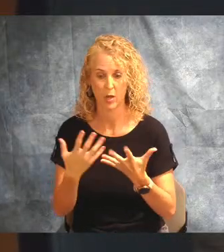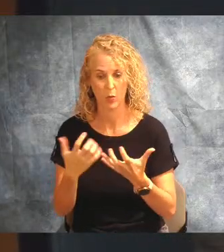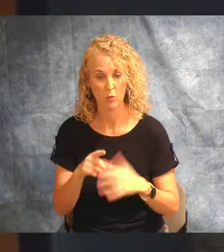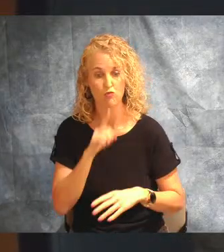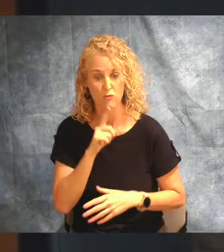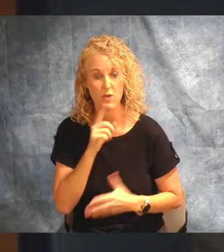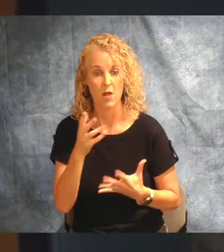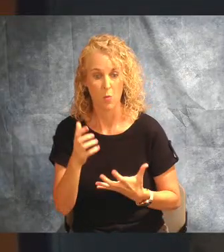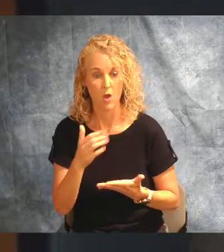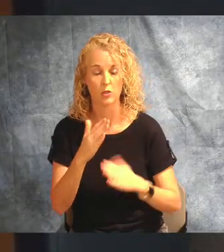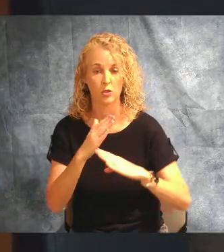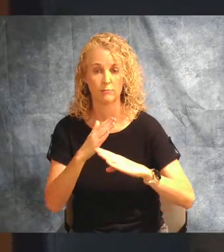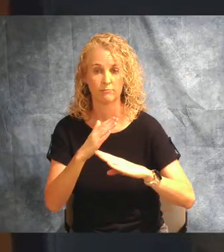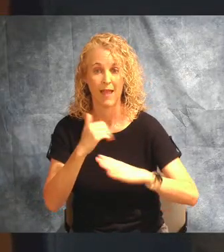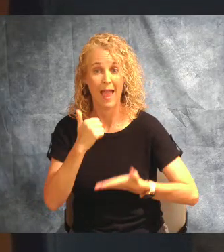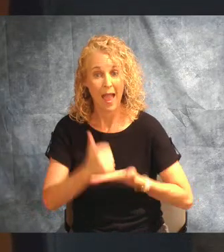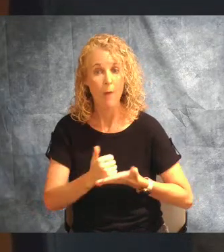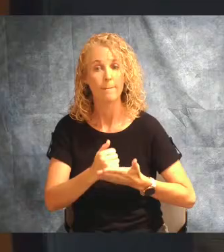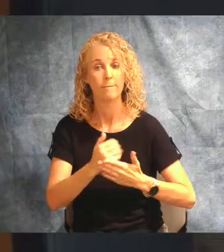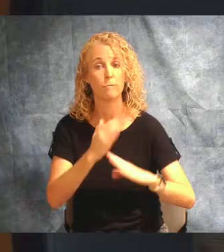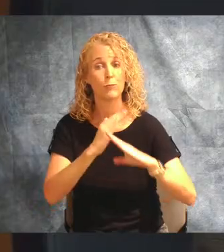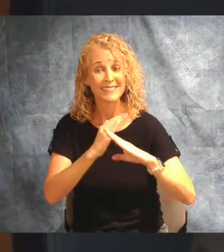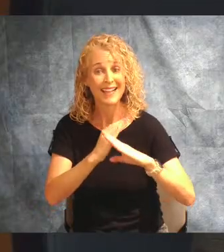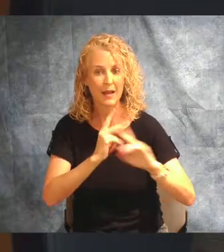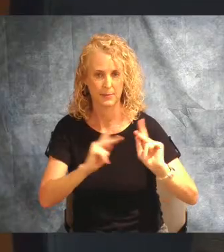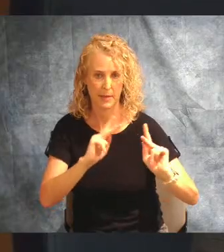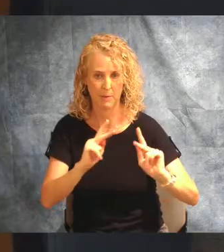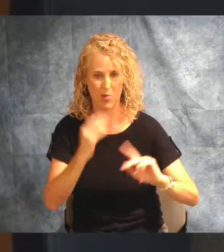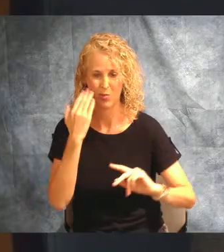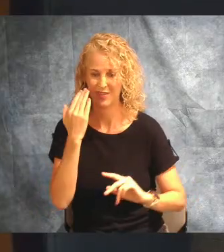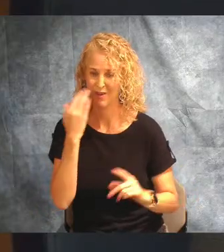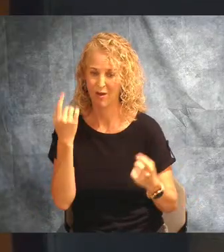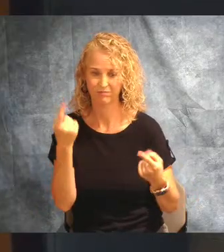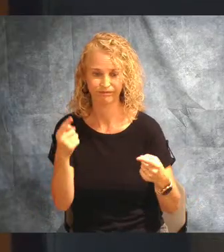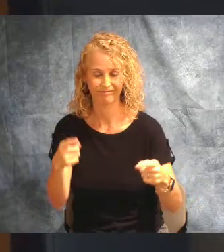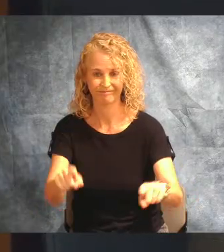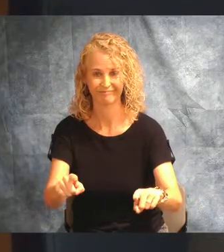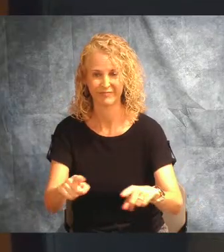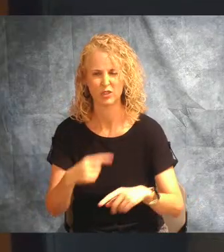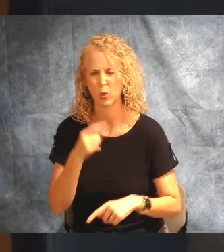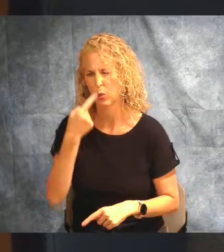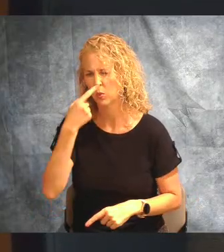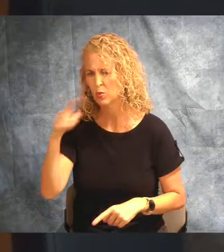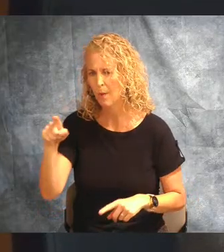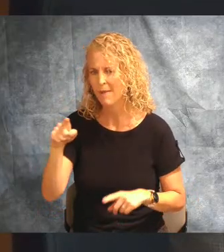relief as we can knowing that the need continues to exist. So, can you expand just a little bit